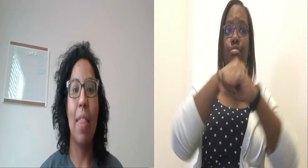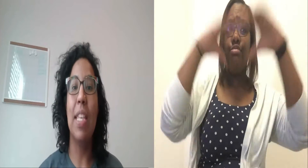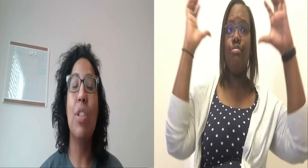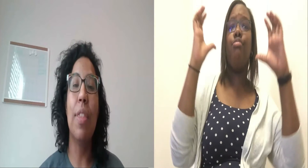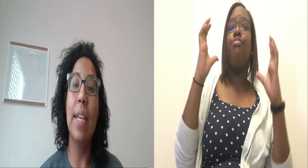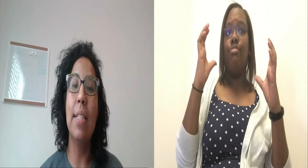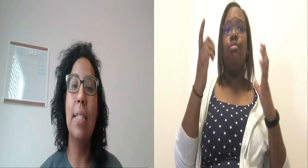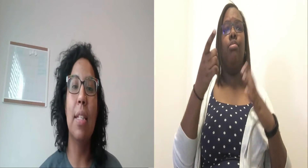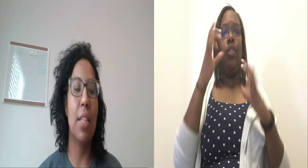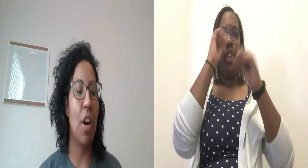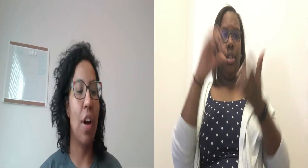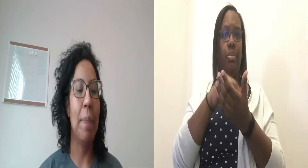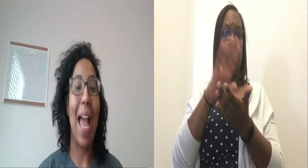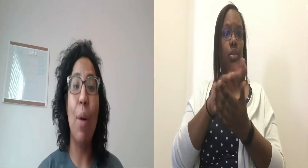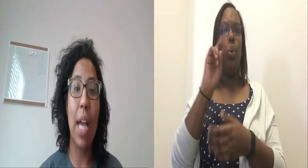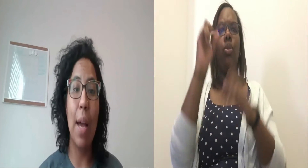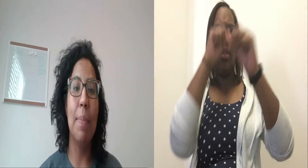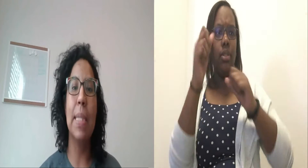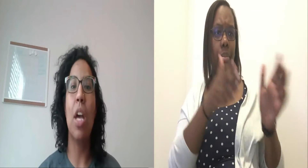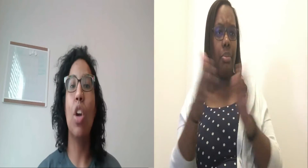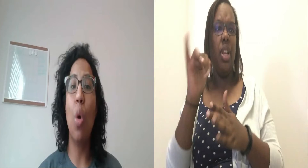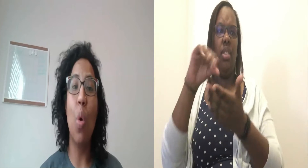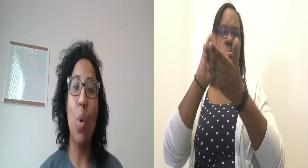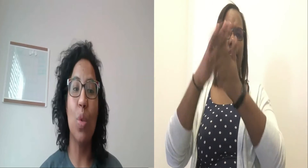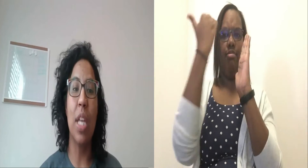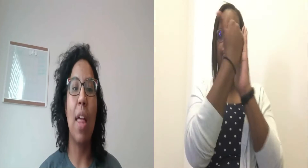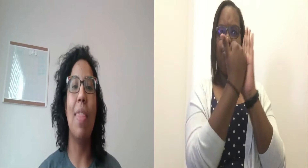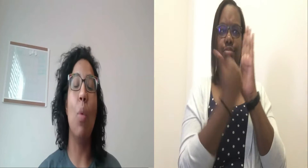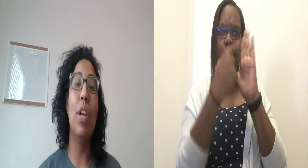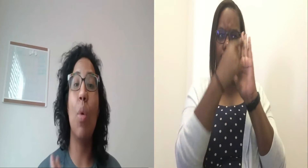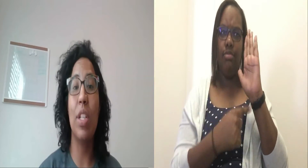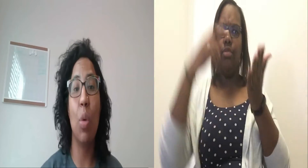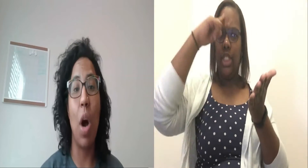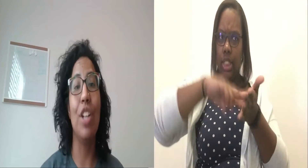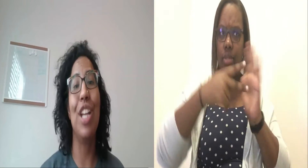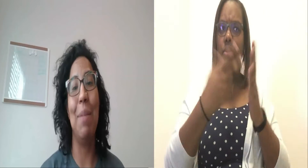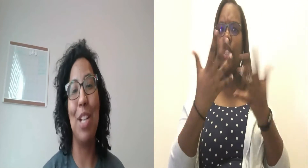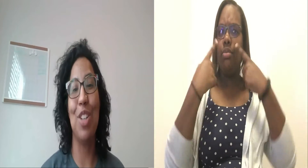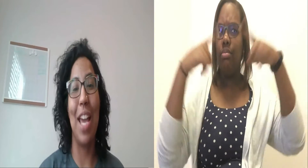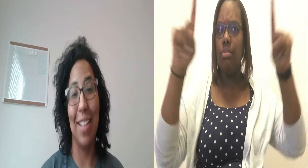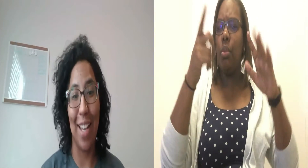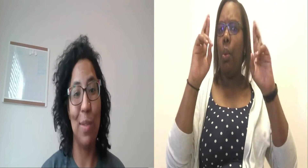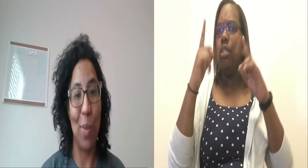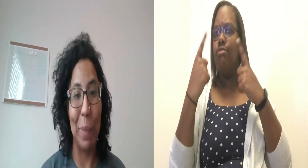these are things, these are outcomes, goals that we are going to watch and measure and collect for